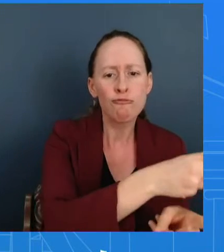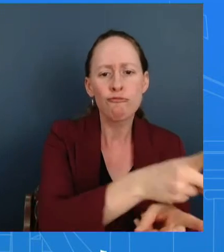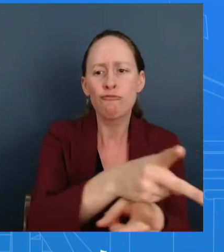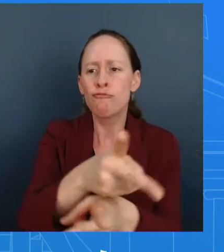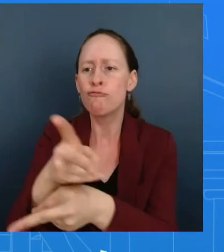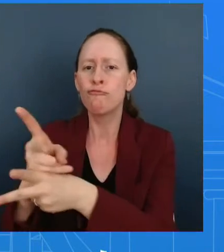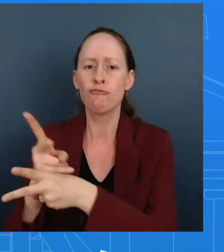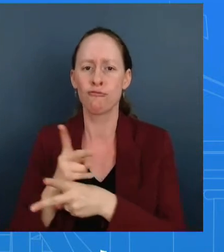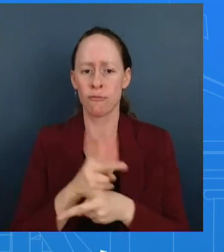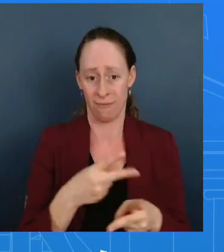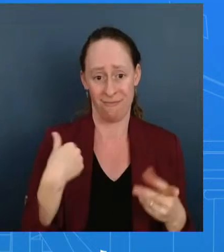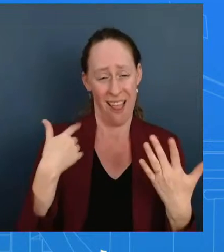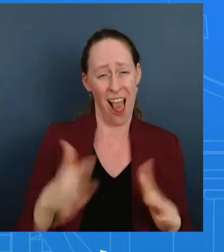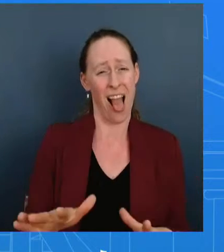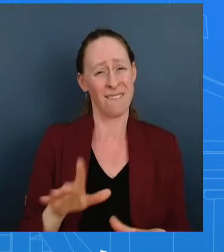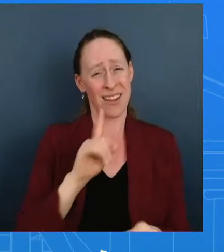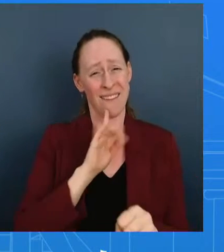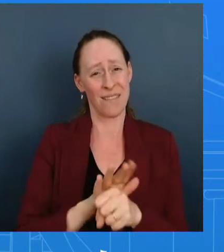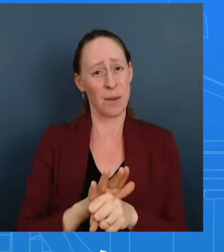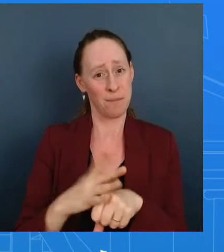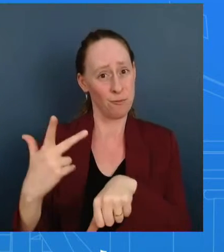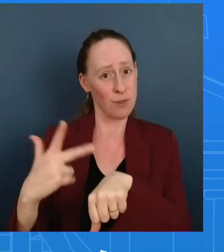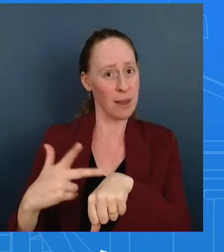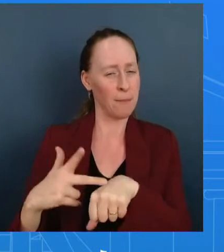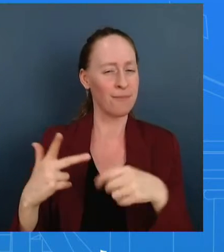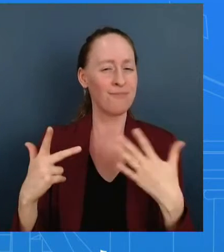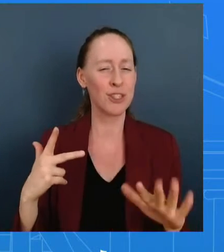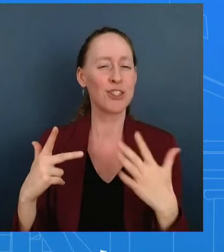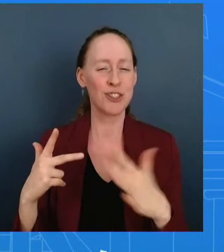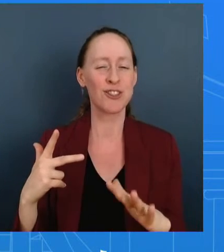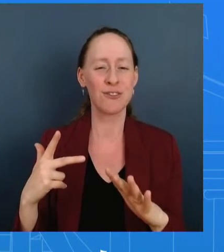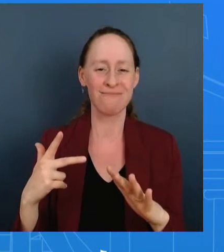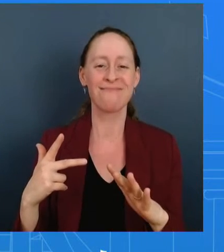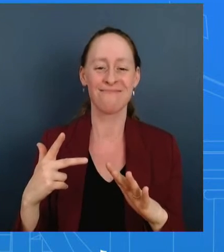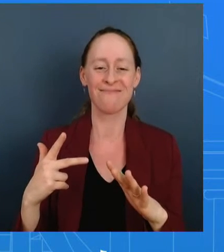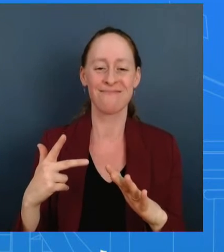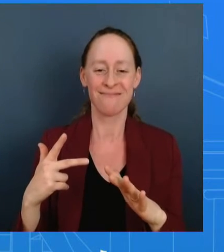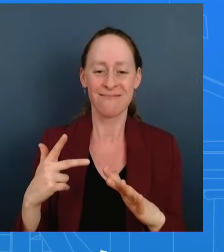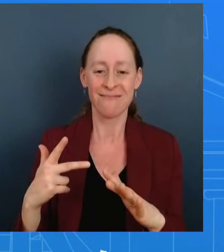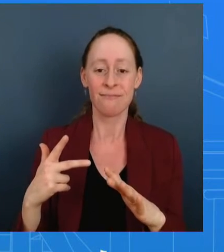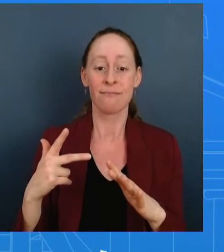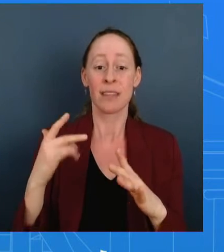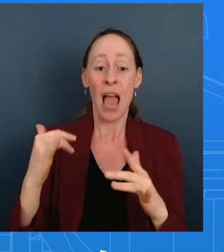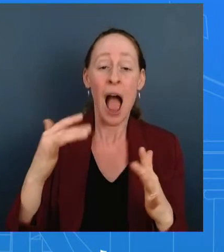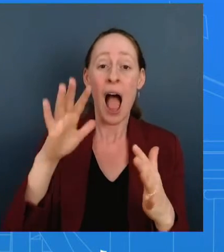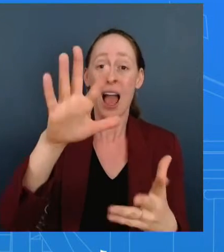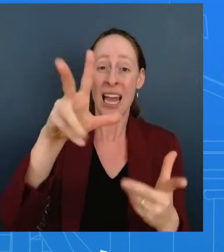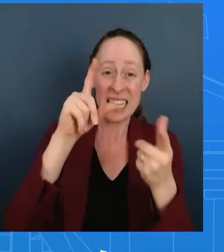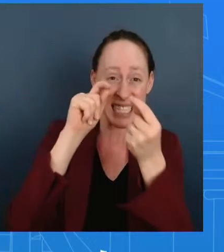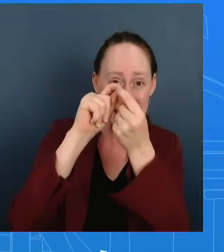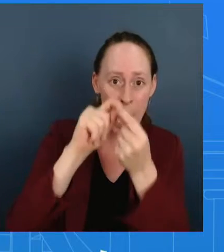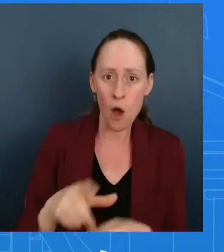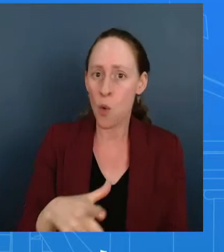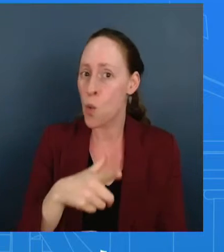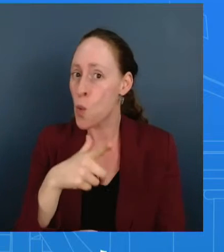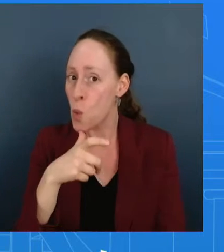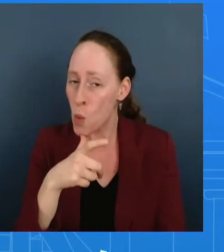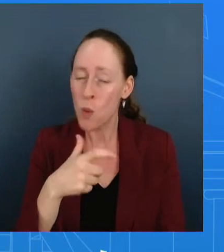I just cannot get into details or confirm a name of a person. I cannot do that. There are security reasons.